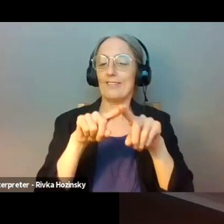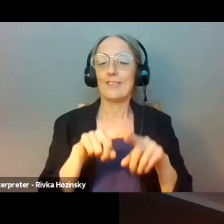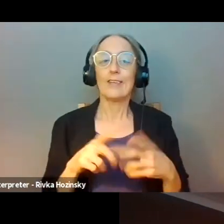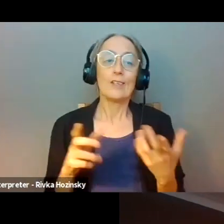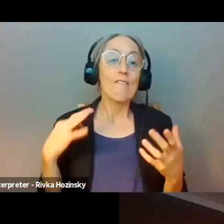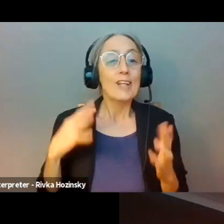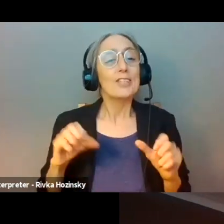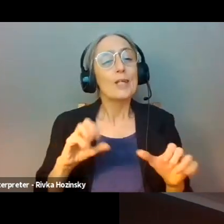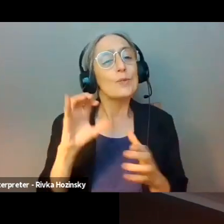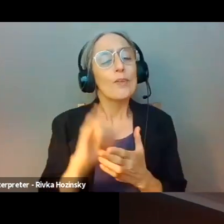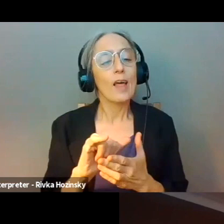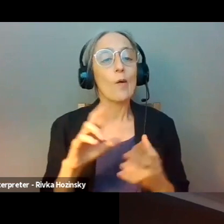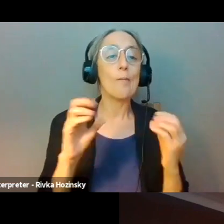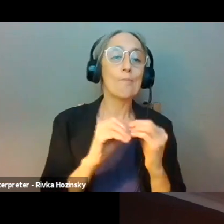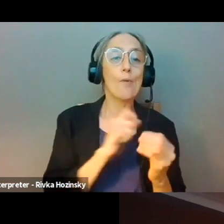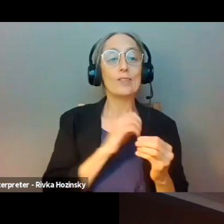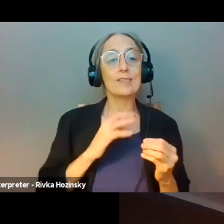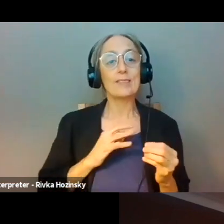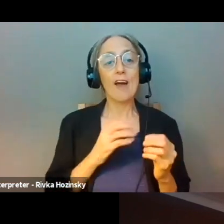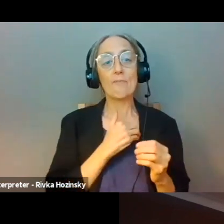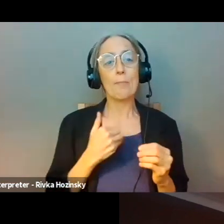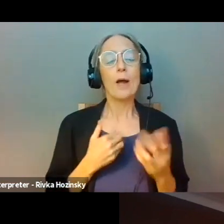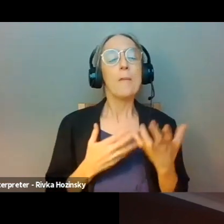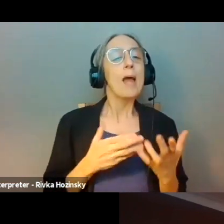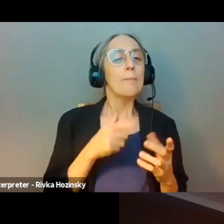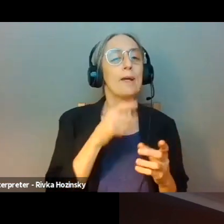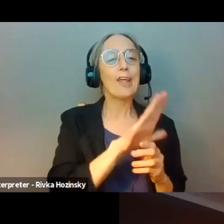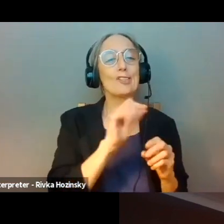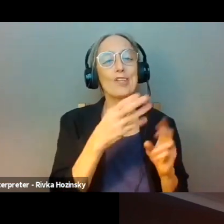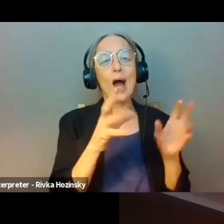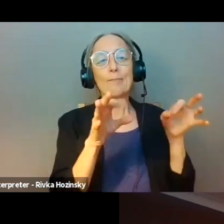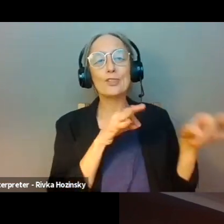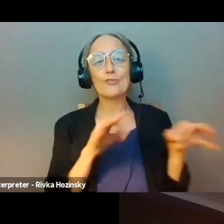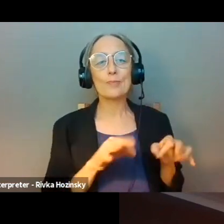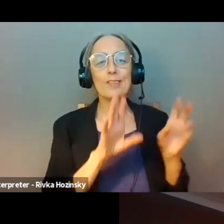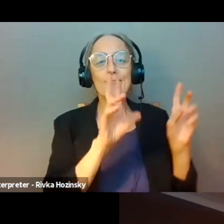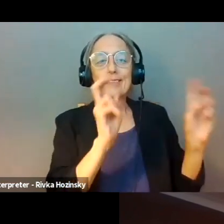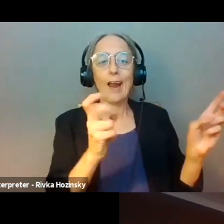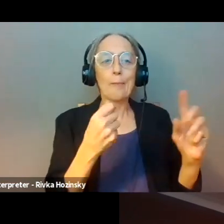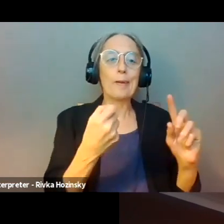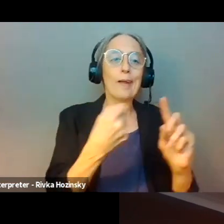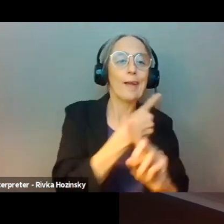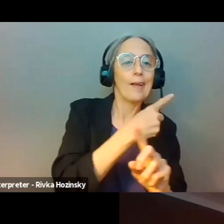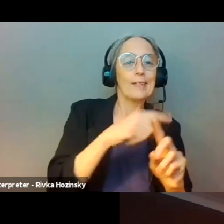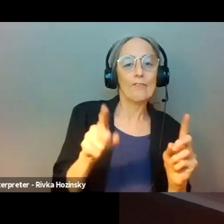members that don't necessarily wear that hat in their title that are just helping you run a virtual event of like maybe it’s your marketing director,